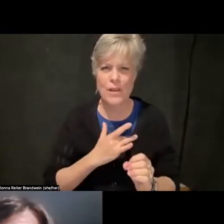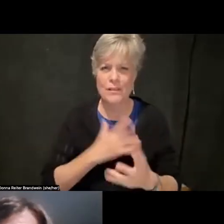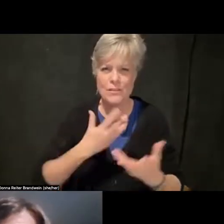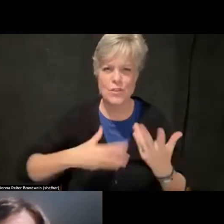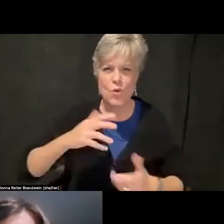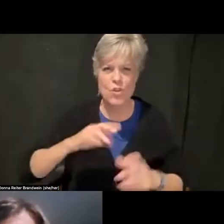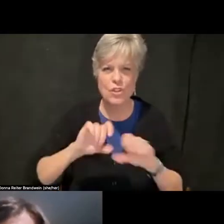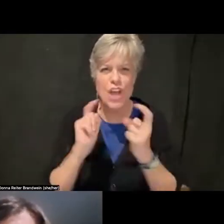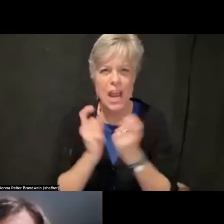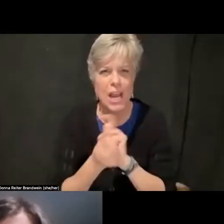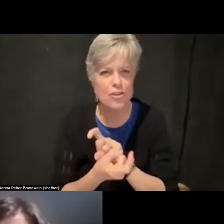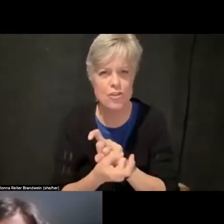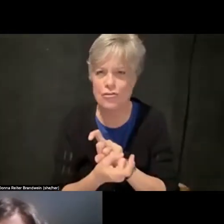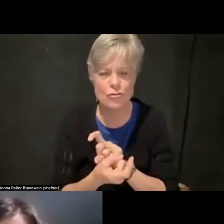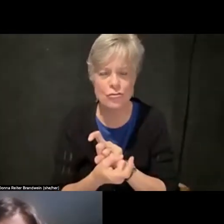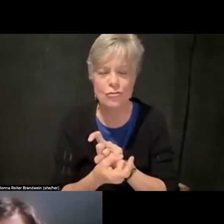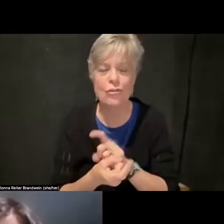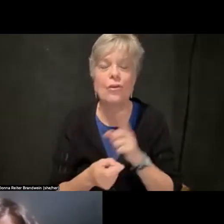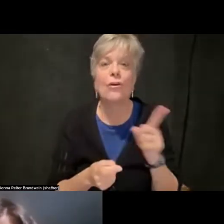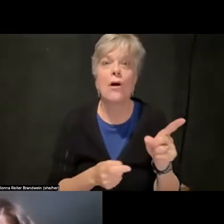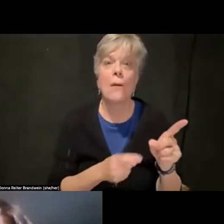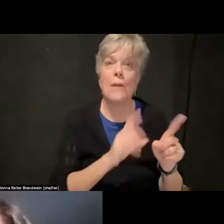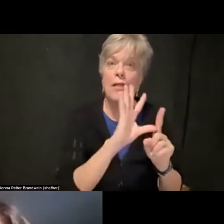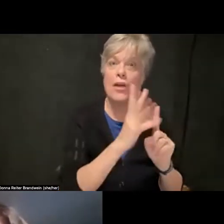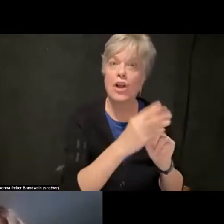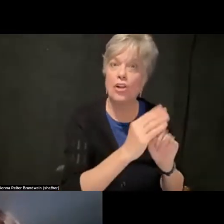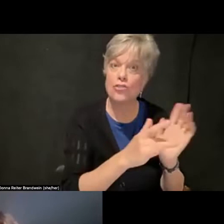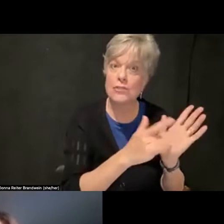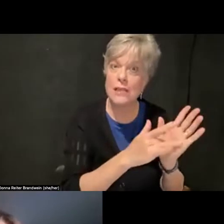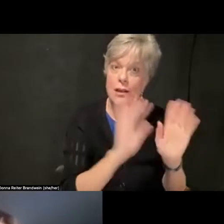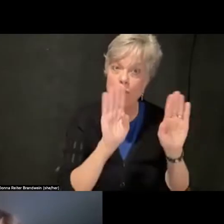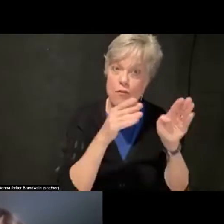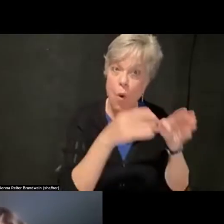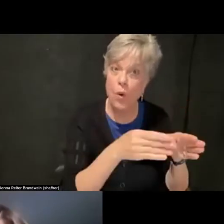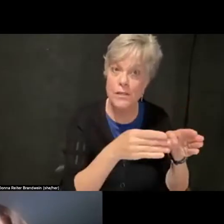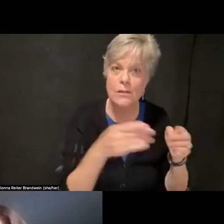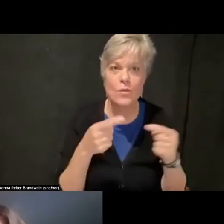And then at the cultural center it was the opposite, right?